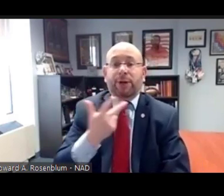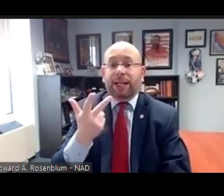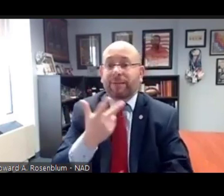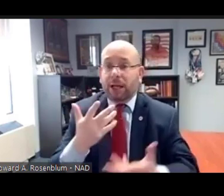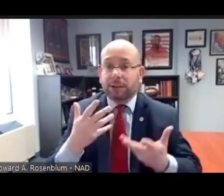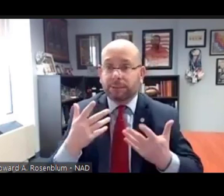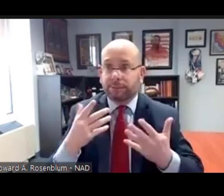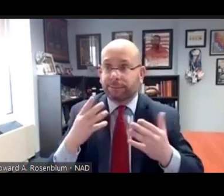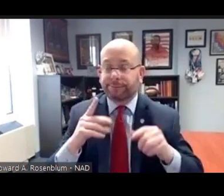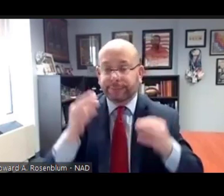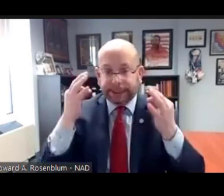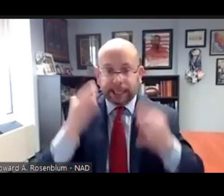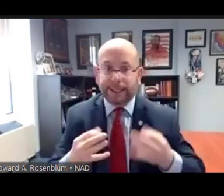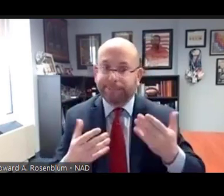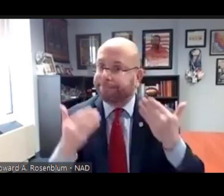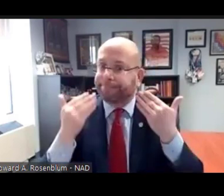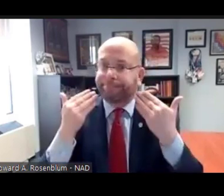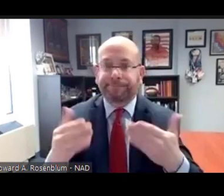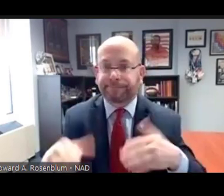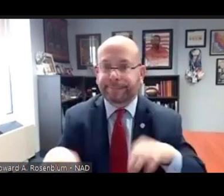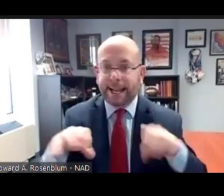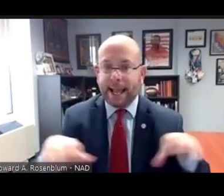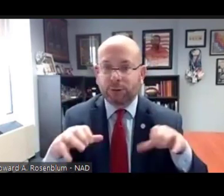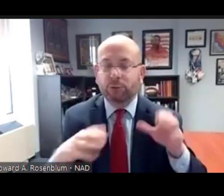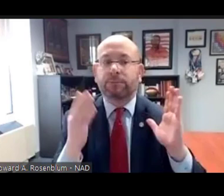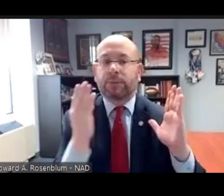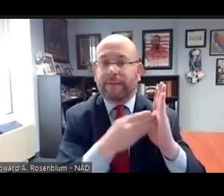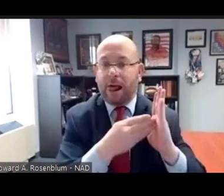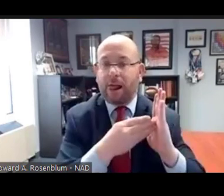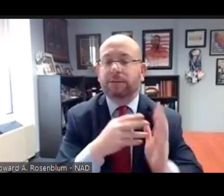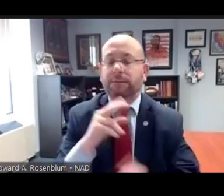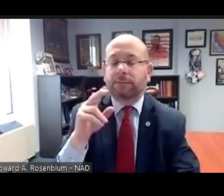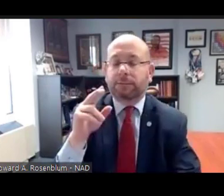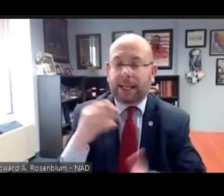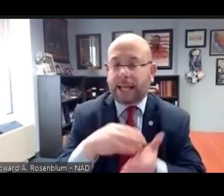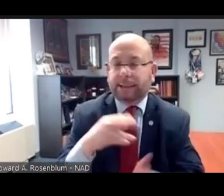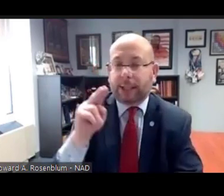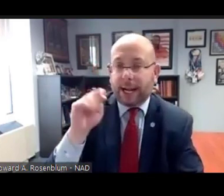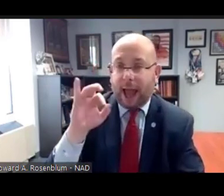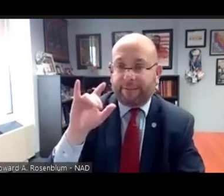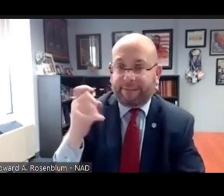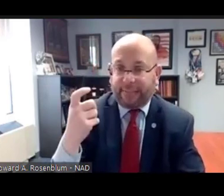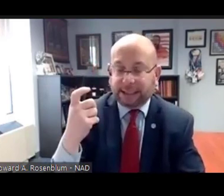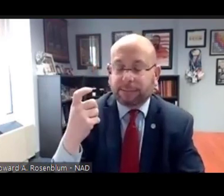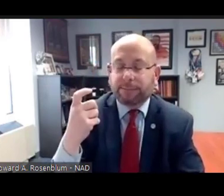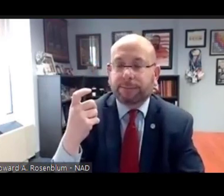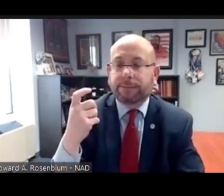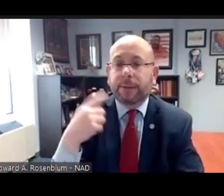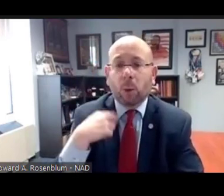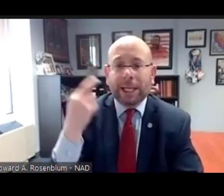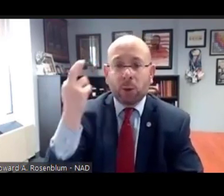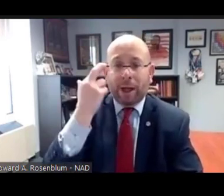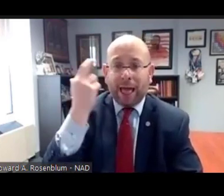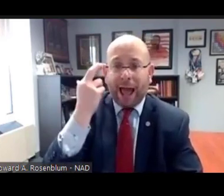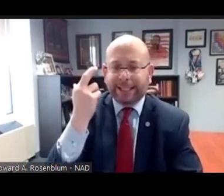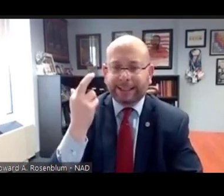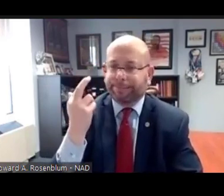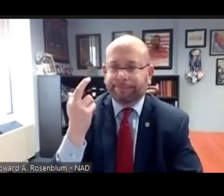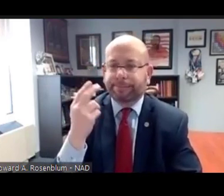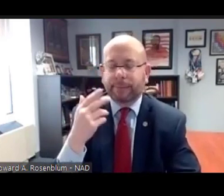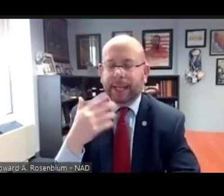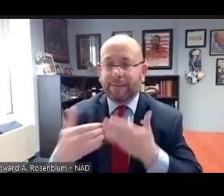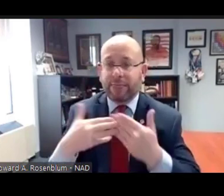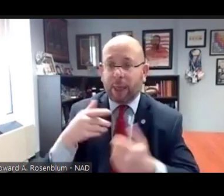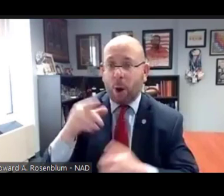But among the three legal counsels, we were able to bring a suit against Netflix,